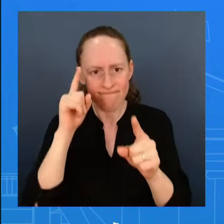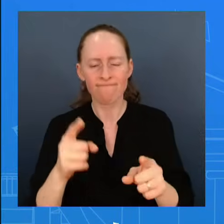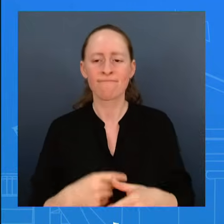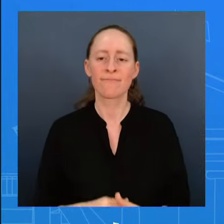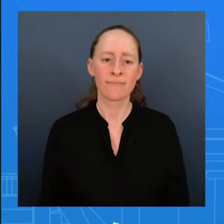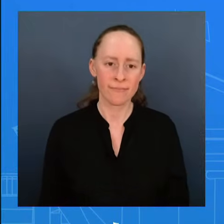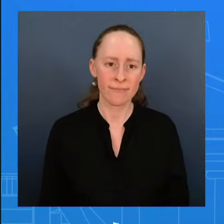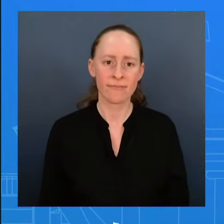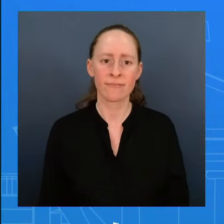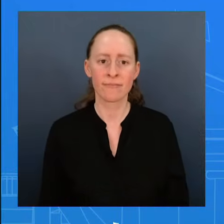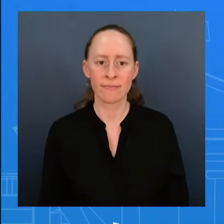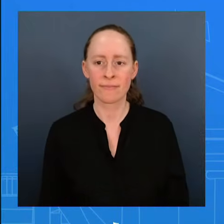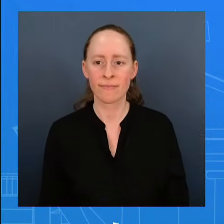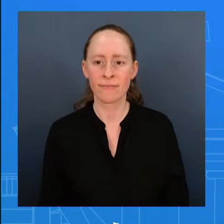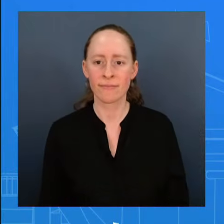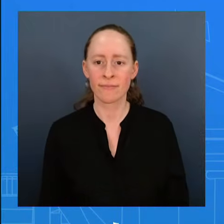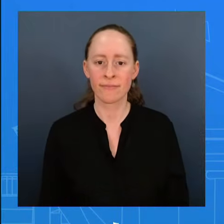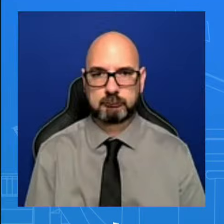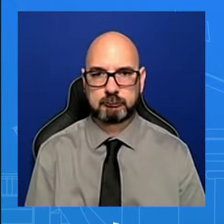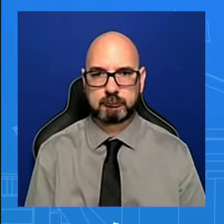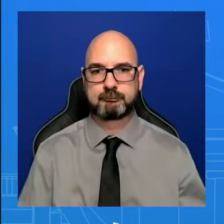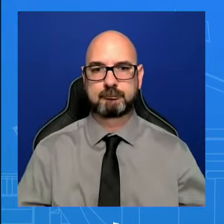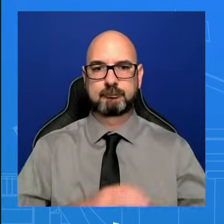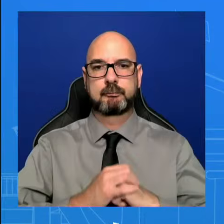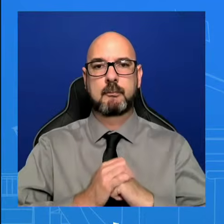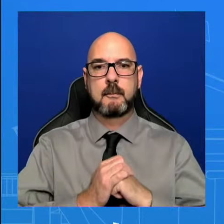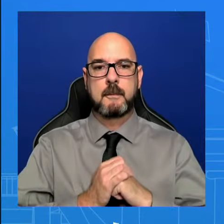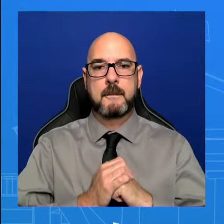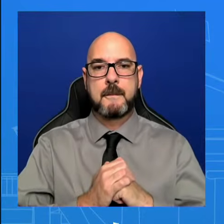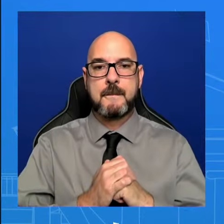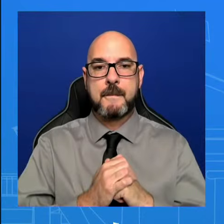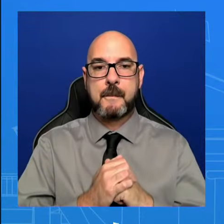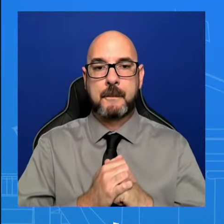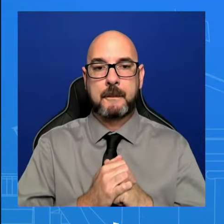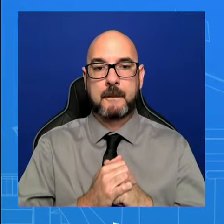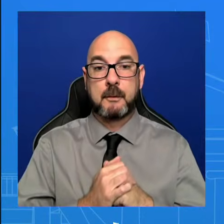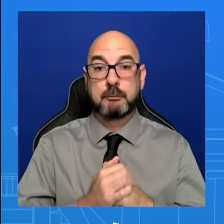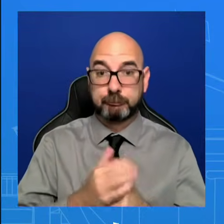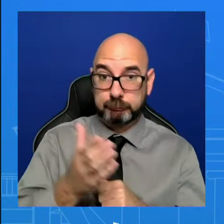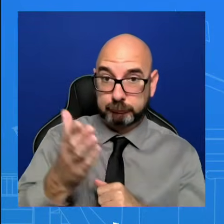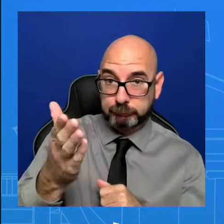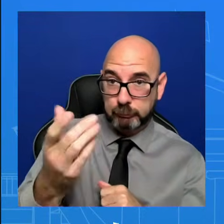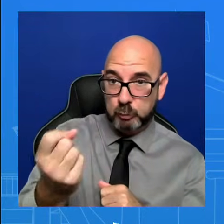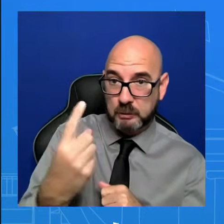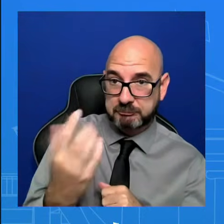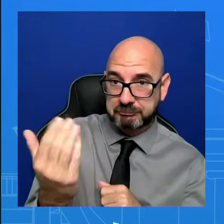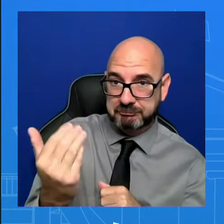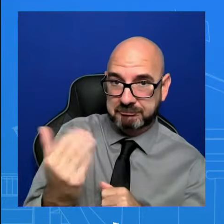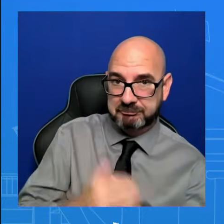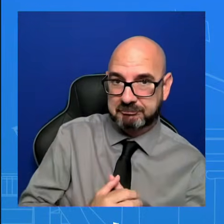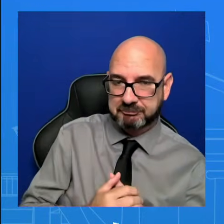And it is in bad faith -- it is in bad faith to say that. Go ahead, Anne. Oh -- The Press: Oh, ac- -- no, no, no. Ms. Jean-Pierre: The Press: It's fine.